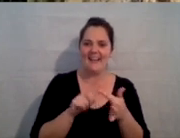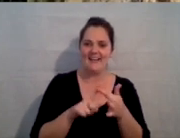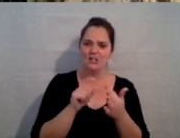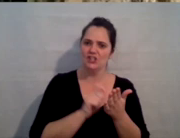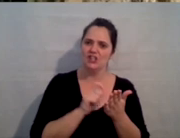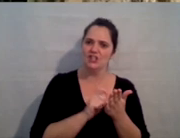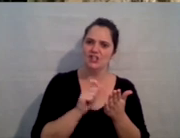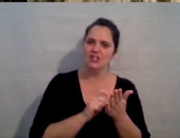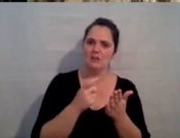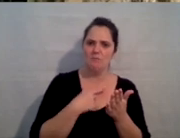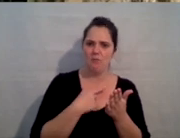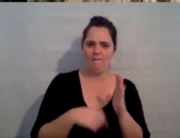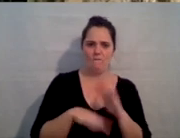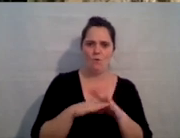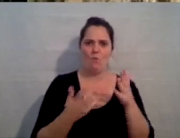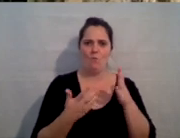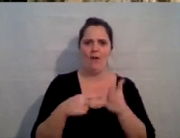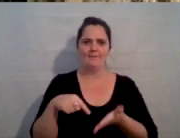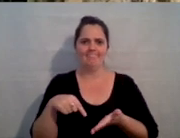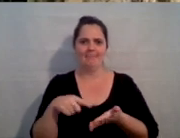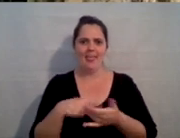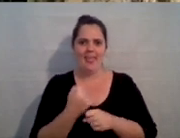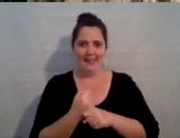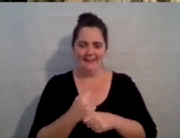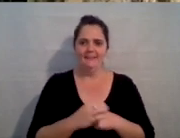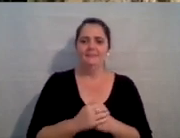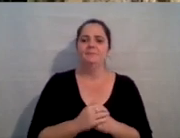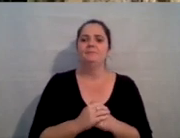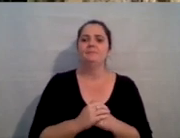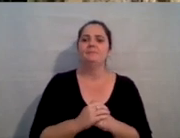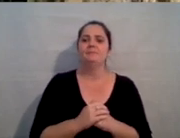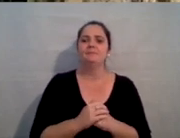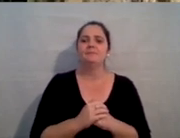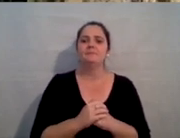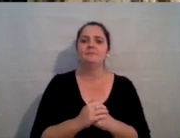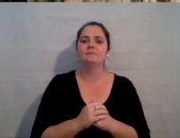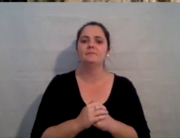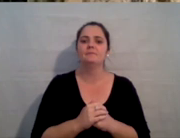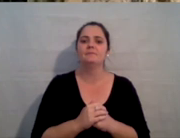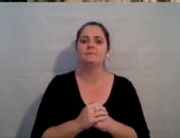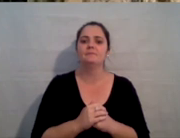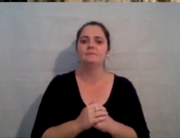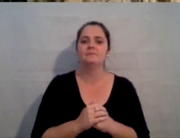bearing all of her weight and down into her lower leg, her shin and all the way down to her foot